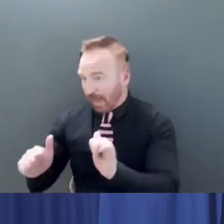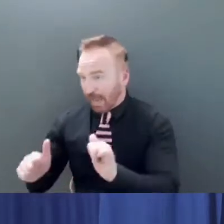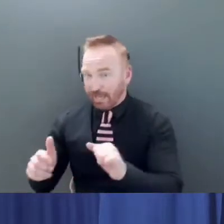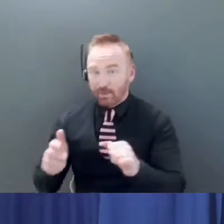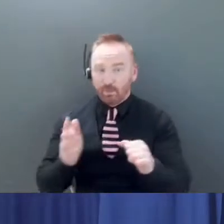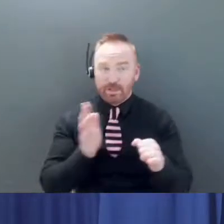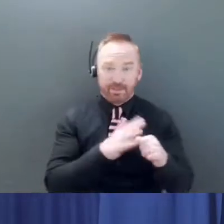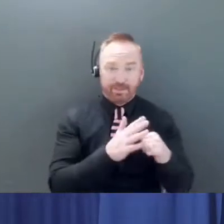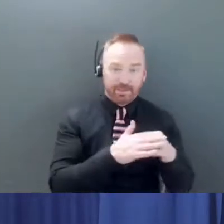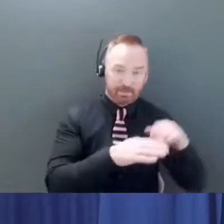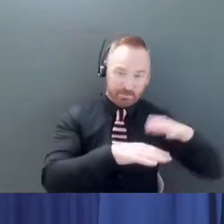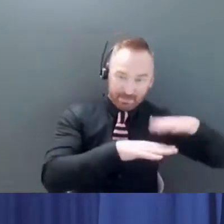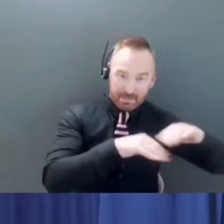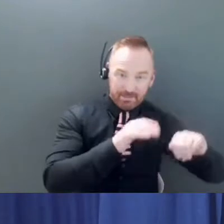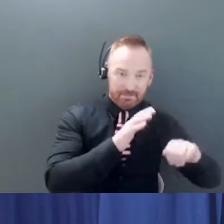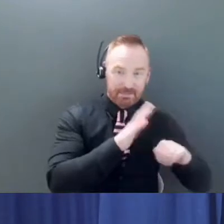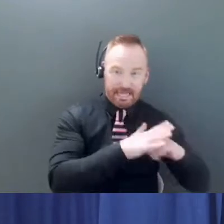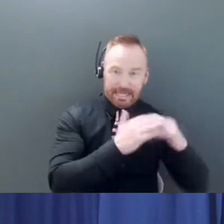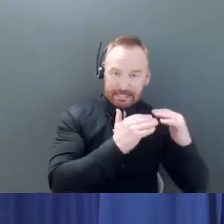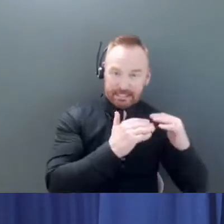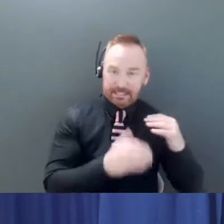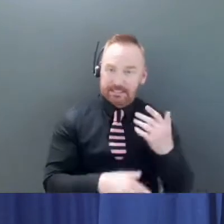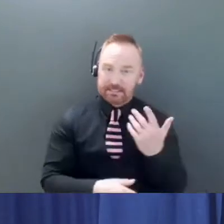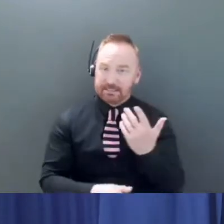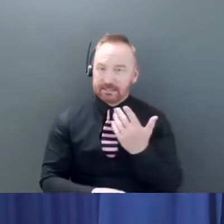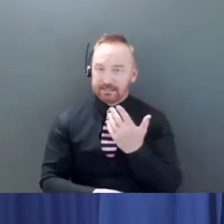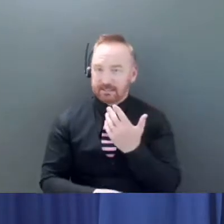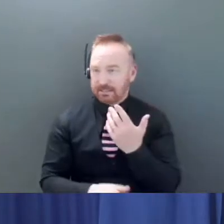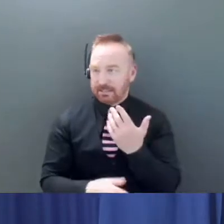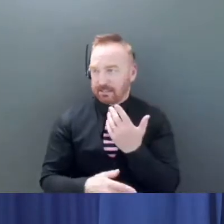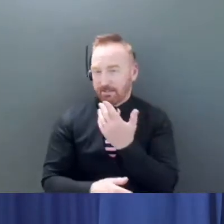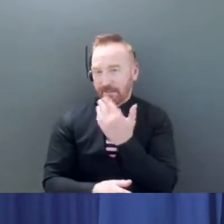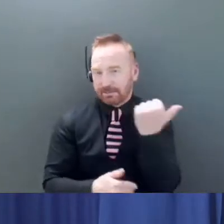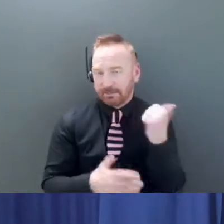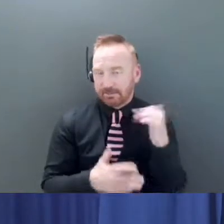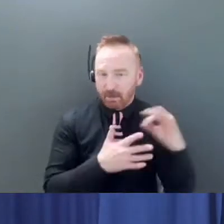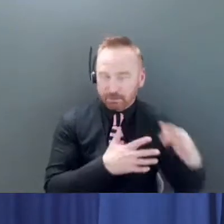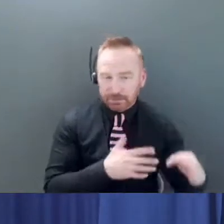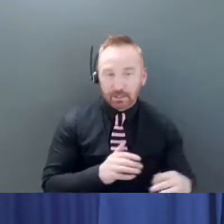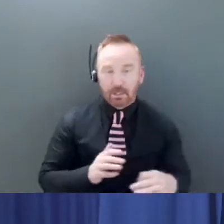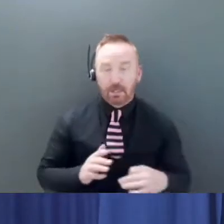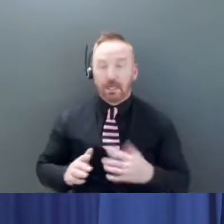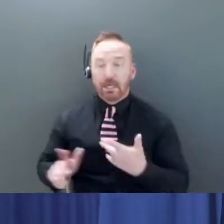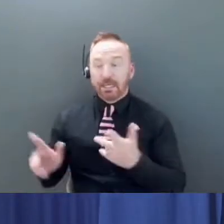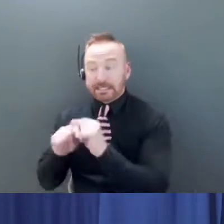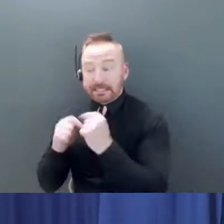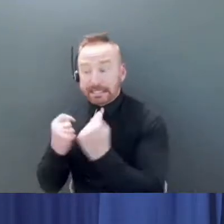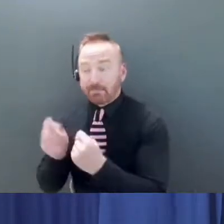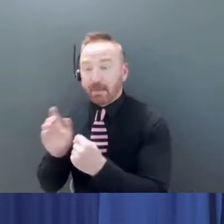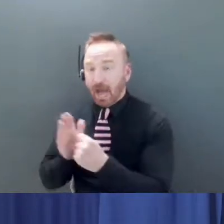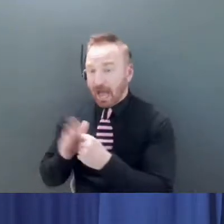At the same time I have asked my team and department to look at